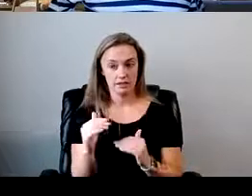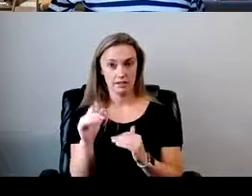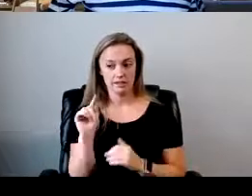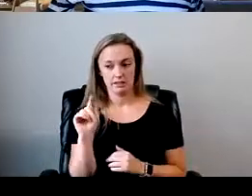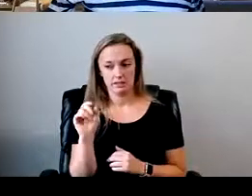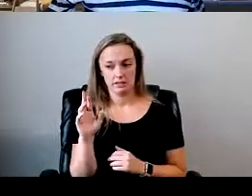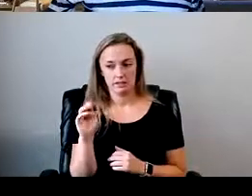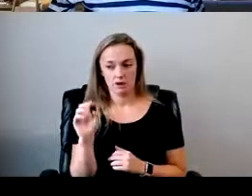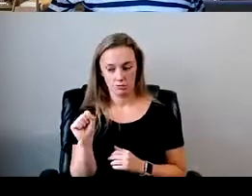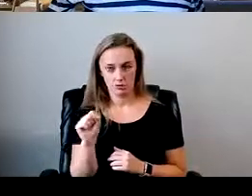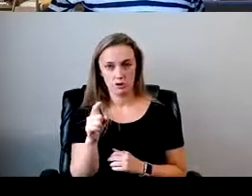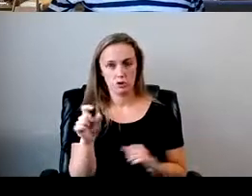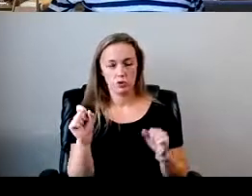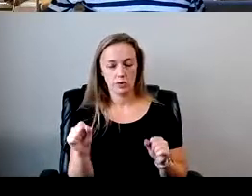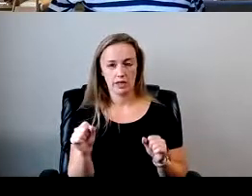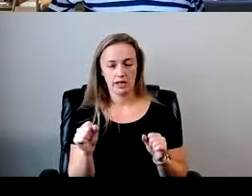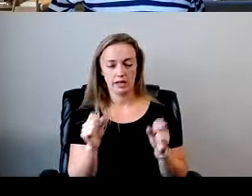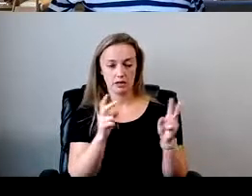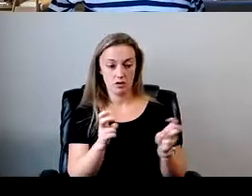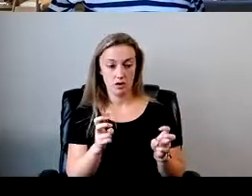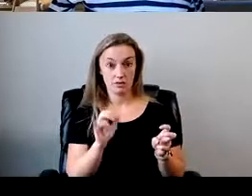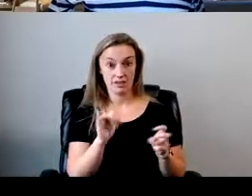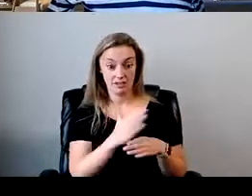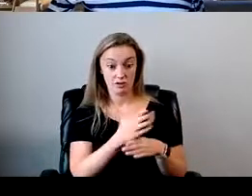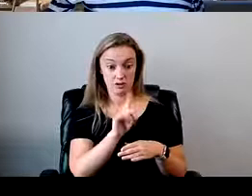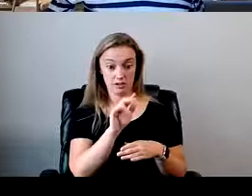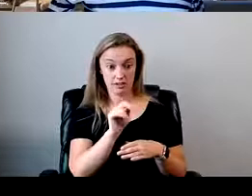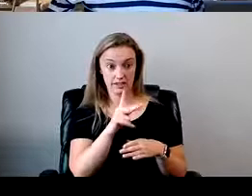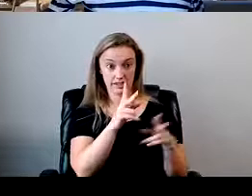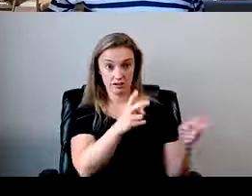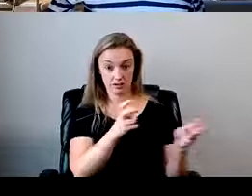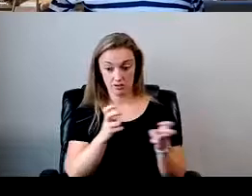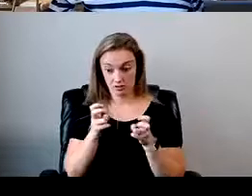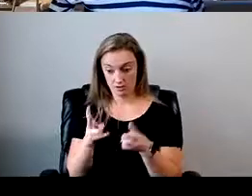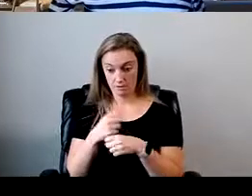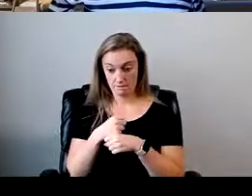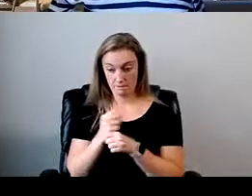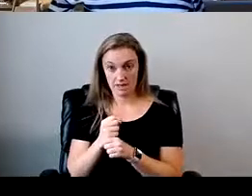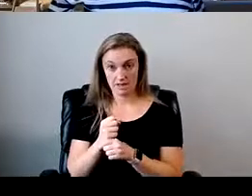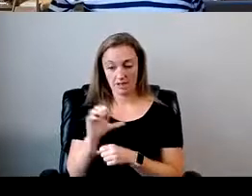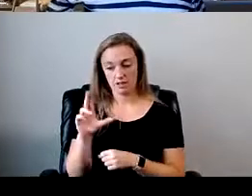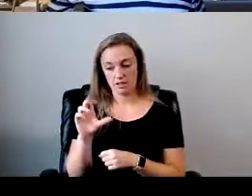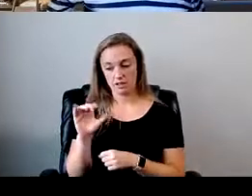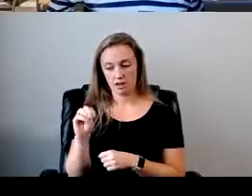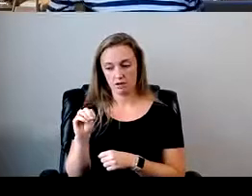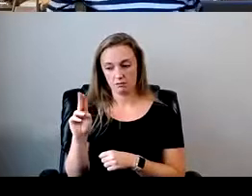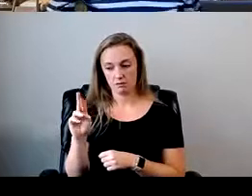So you copy the shared link, create a custom URL. And then it's really easy to share that information.